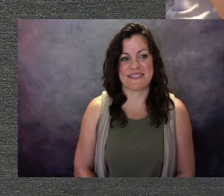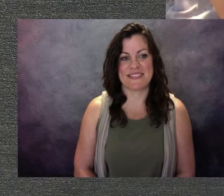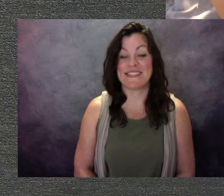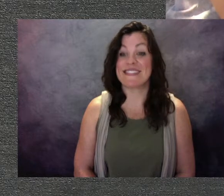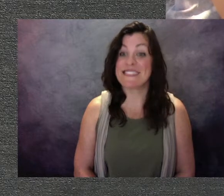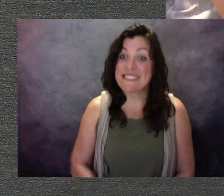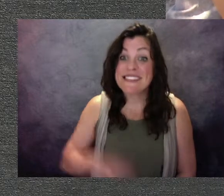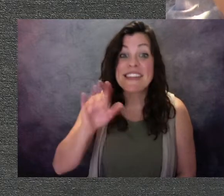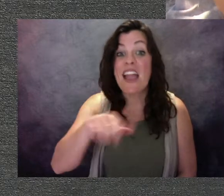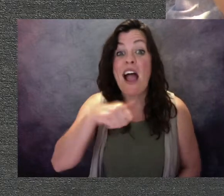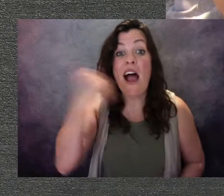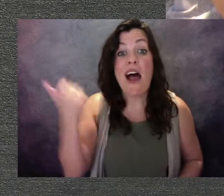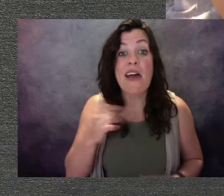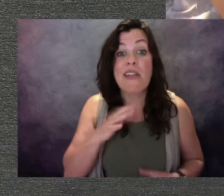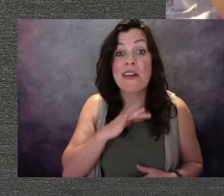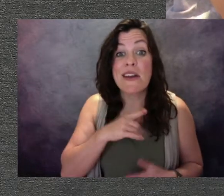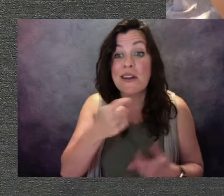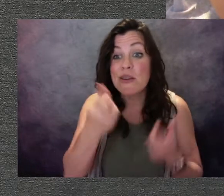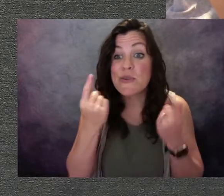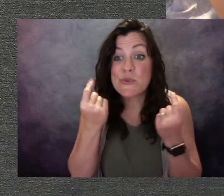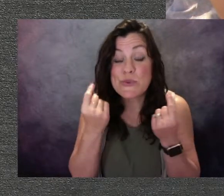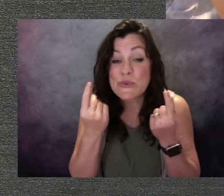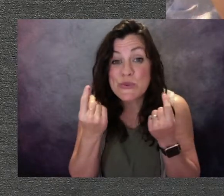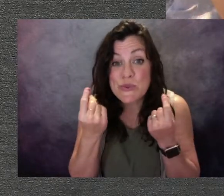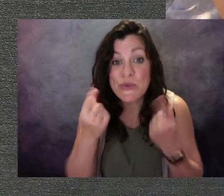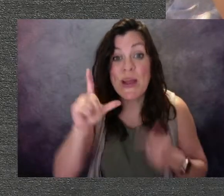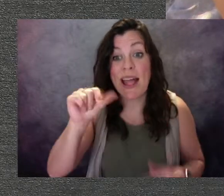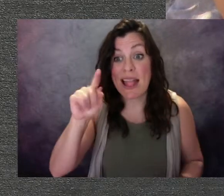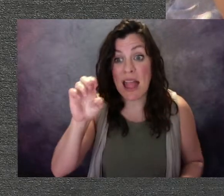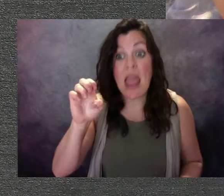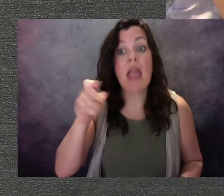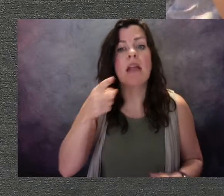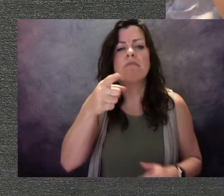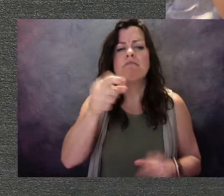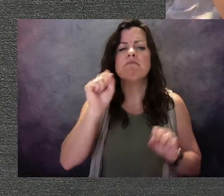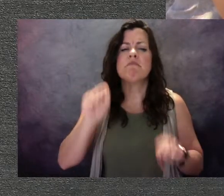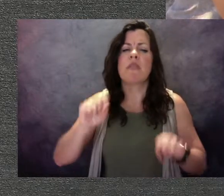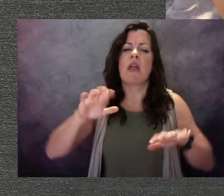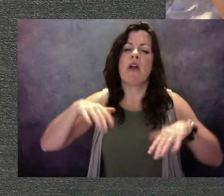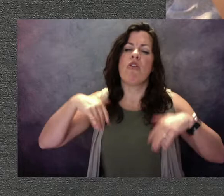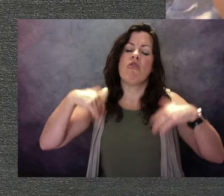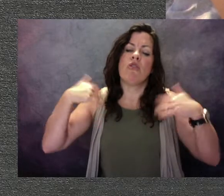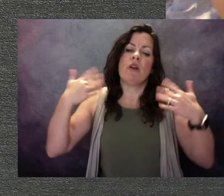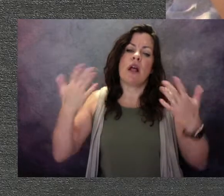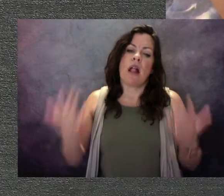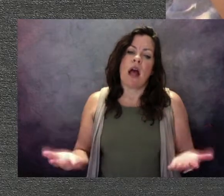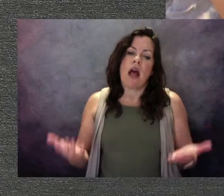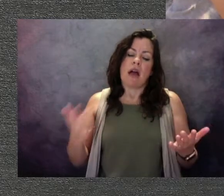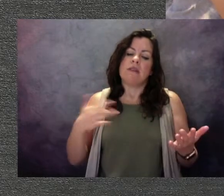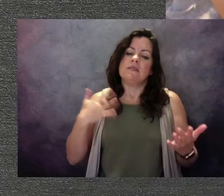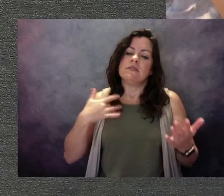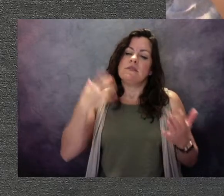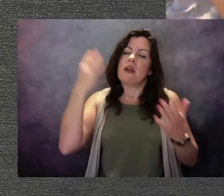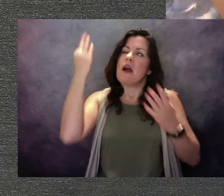Another great thing to do when you're down by the lake is to relax and meditate. Maybe read a good story.